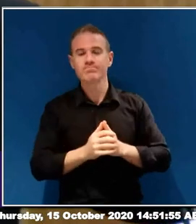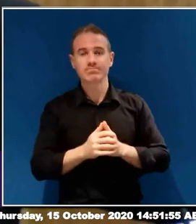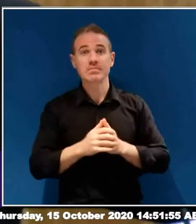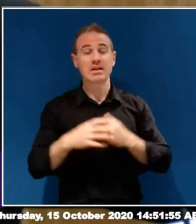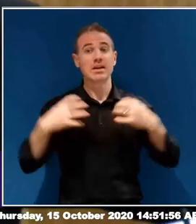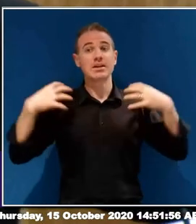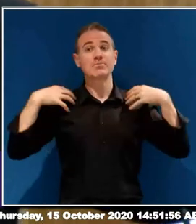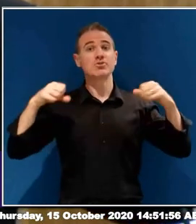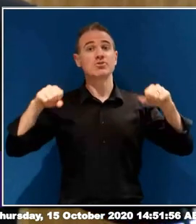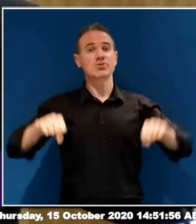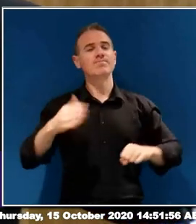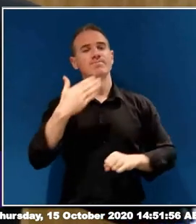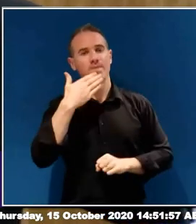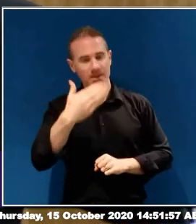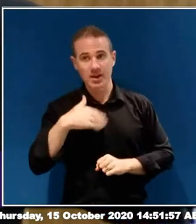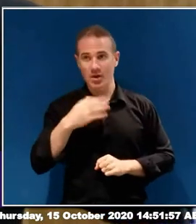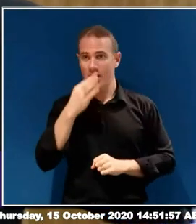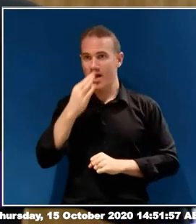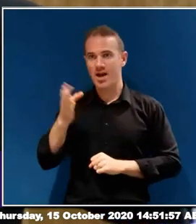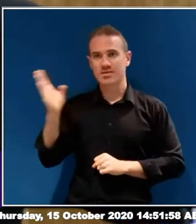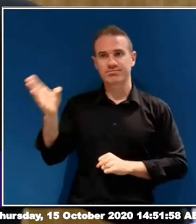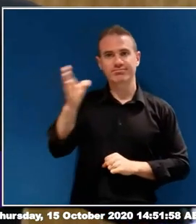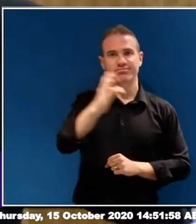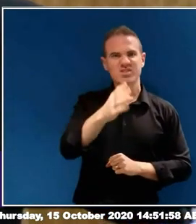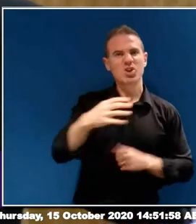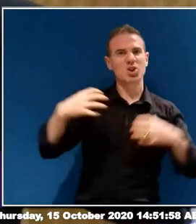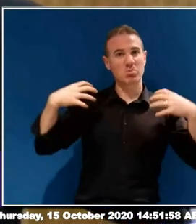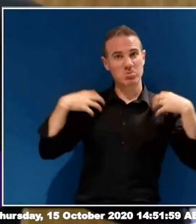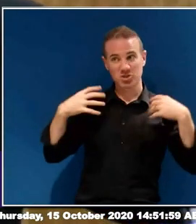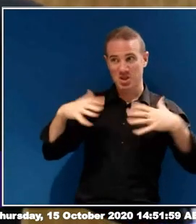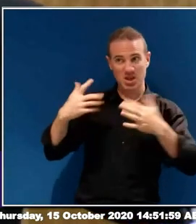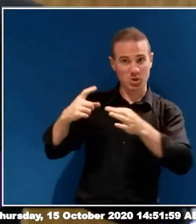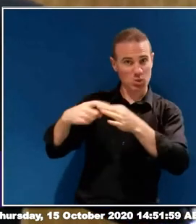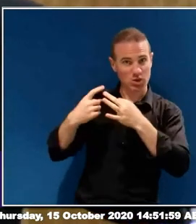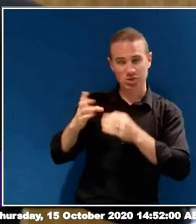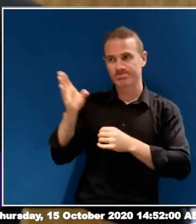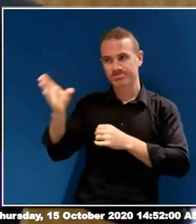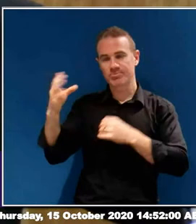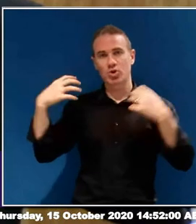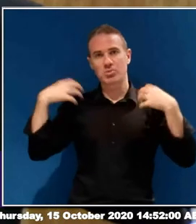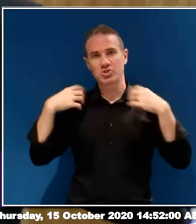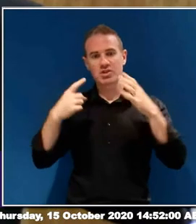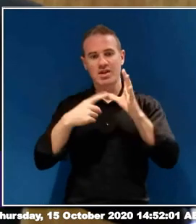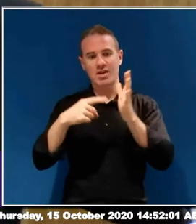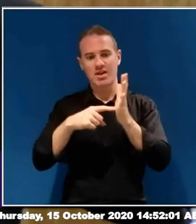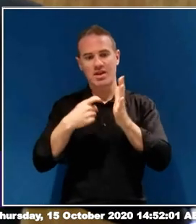with Commissioner Atkinson? No, I have no questions except to wish Ms Haythorpe